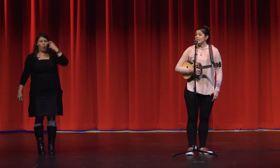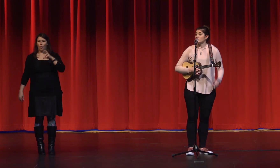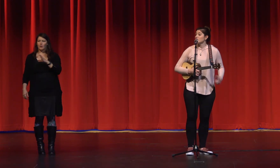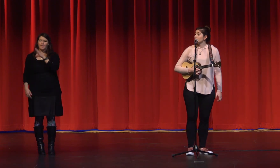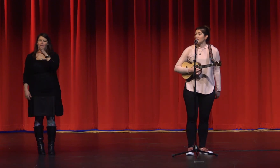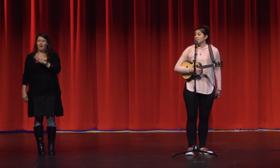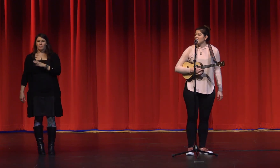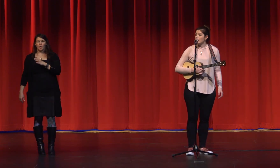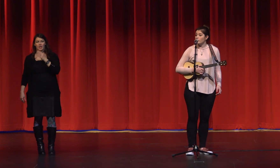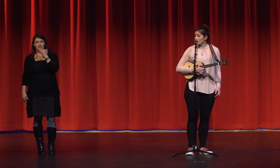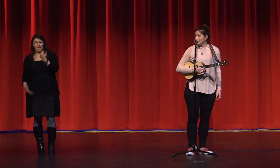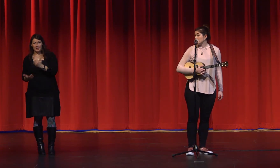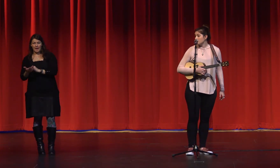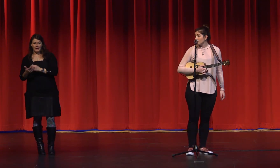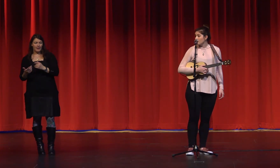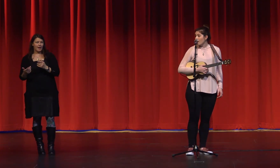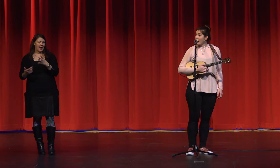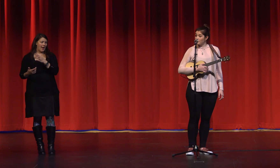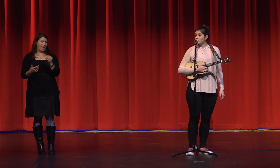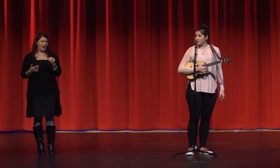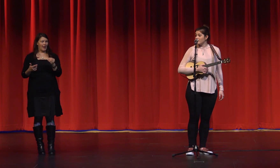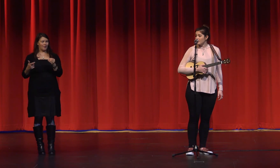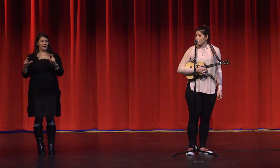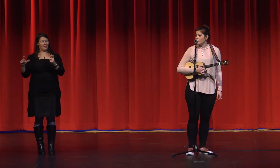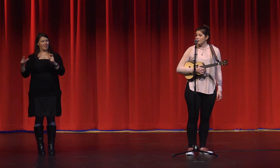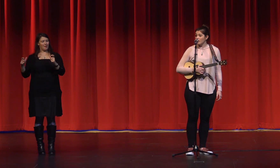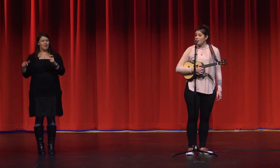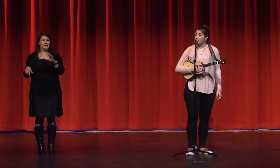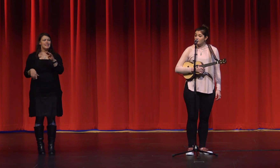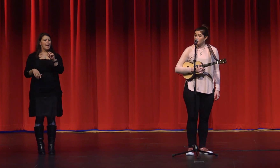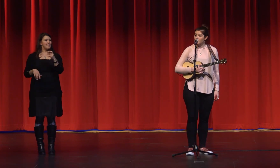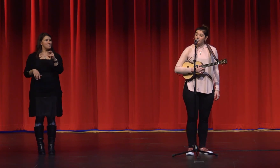and just play the tambourine. I'm gonna play the tambourine because I'm gonna be